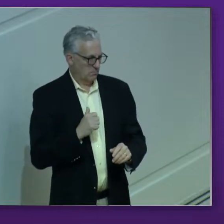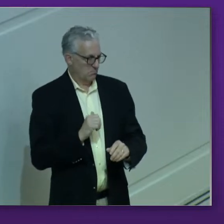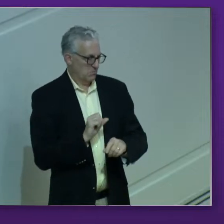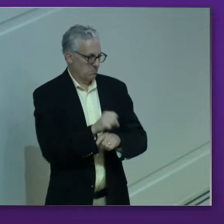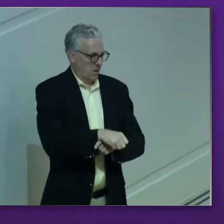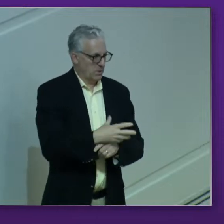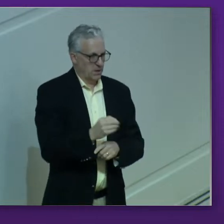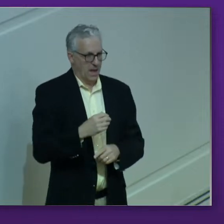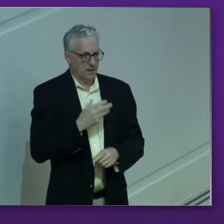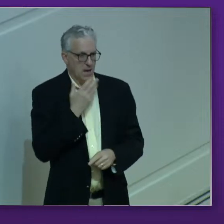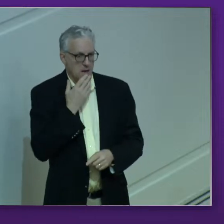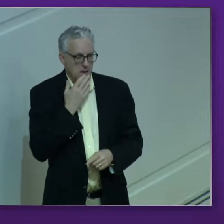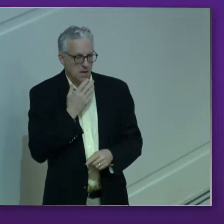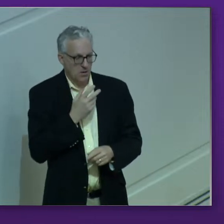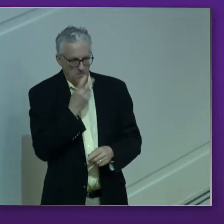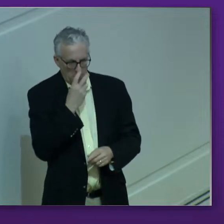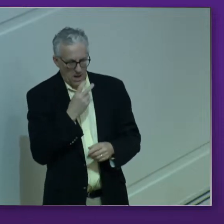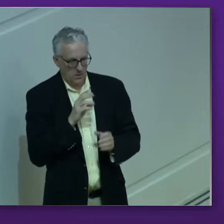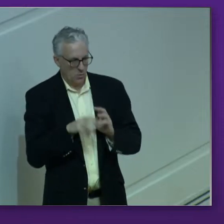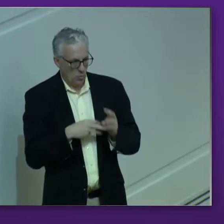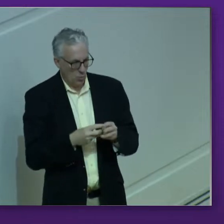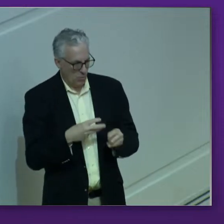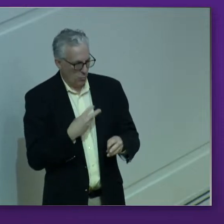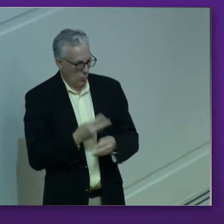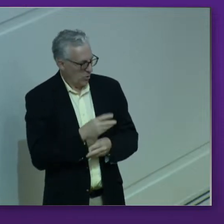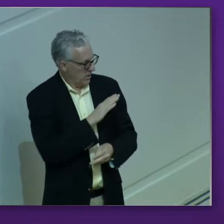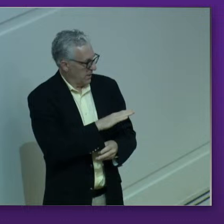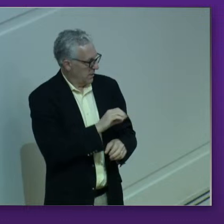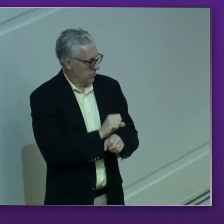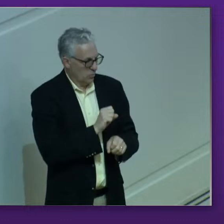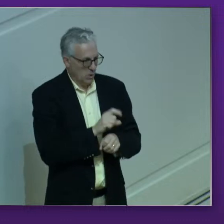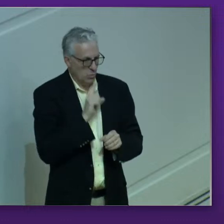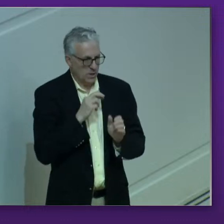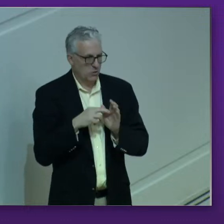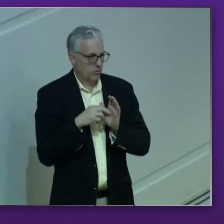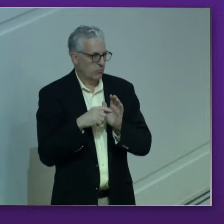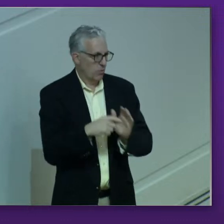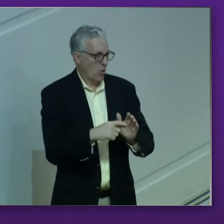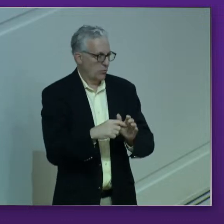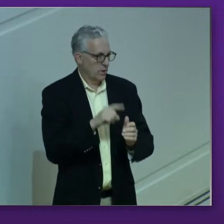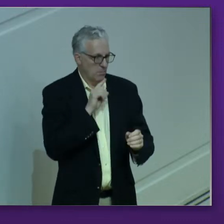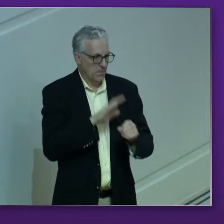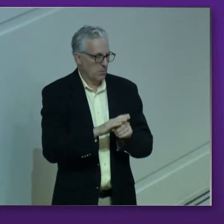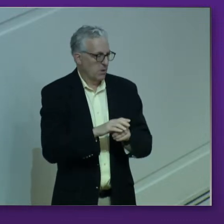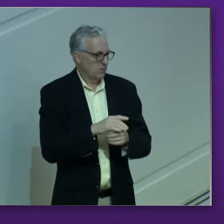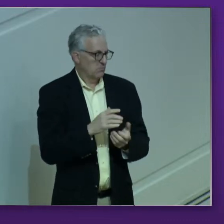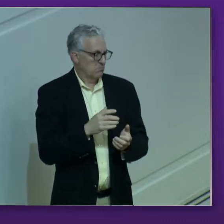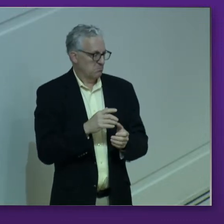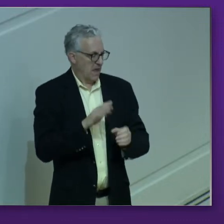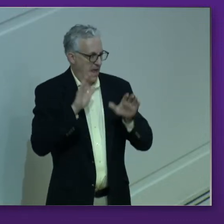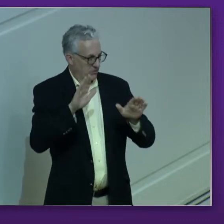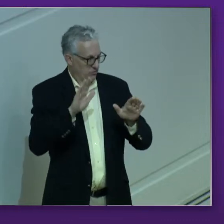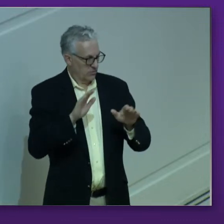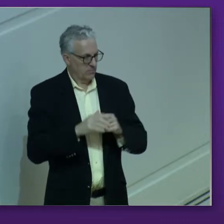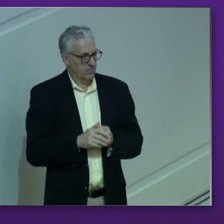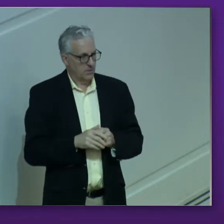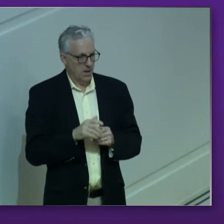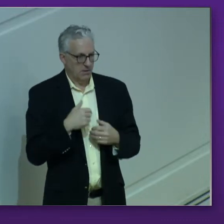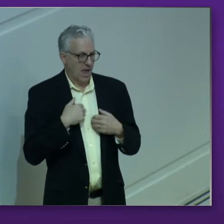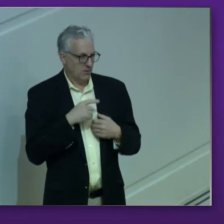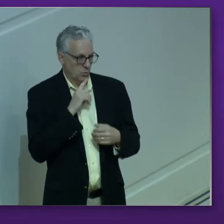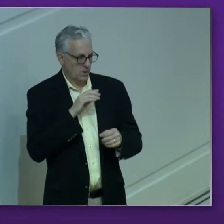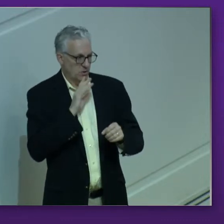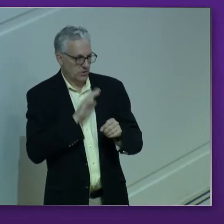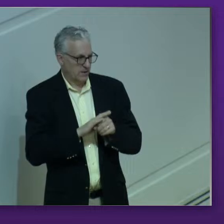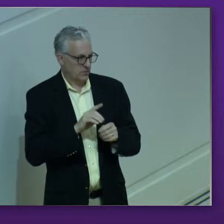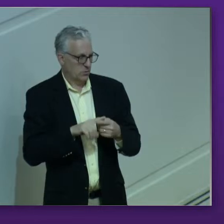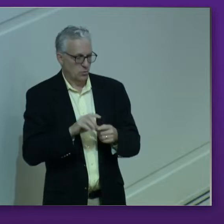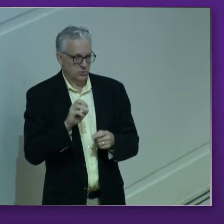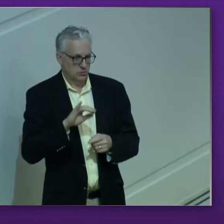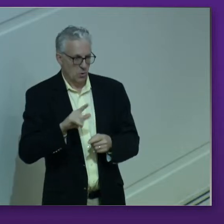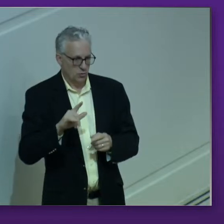2023 PUBLICATION ONTOLOGICAL